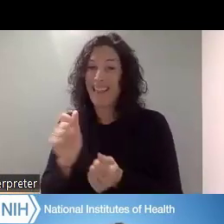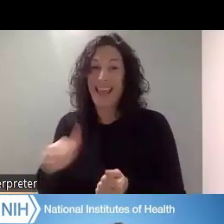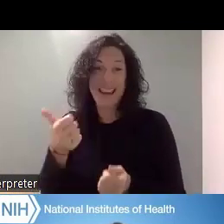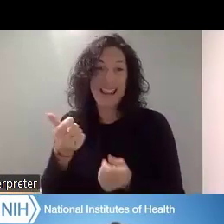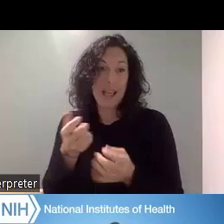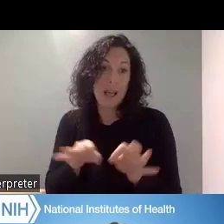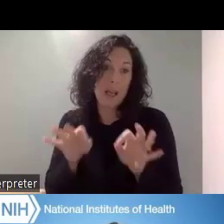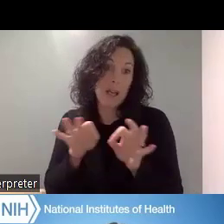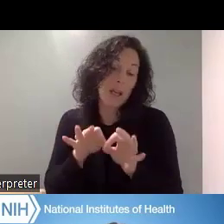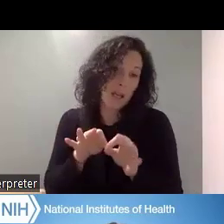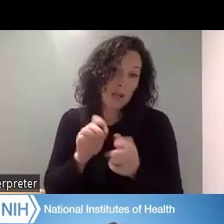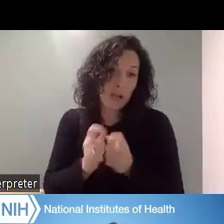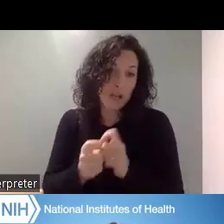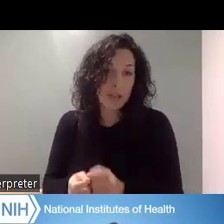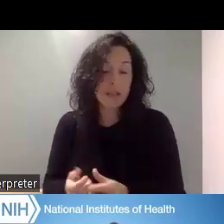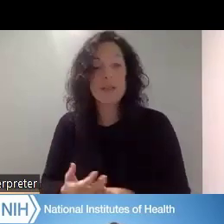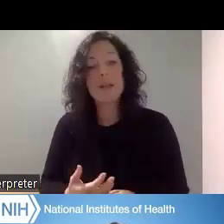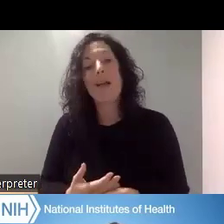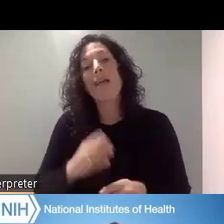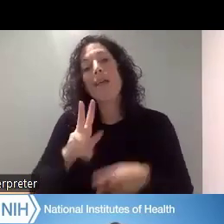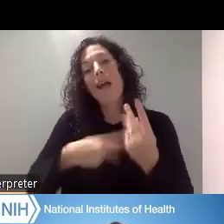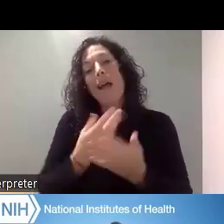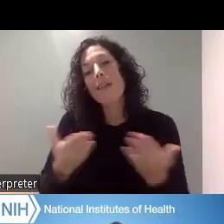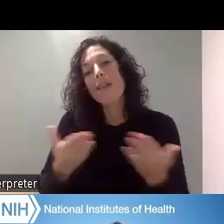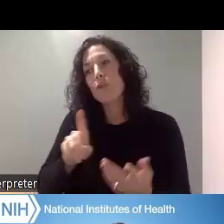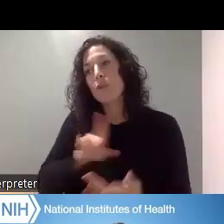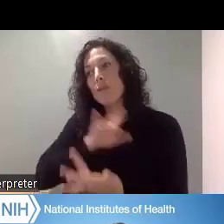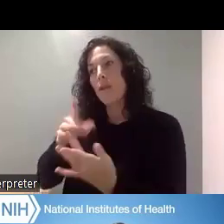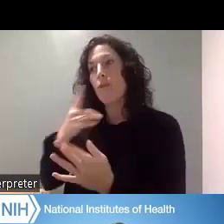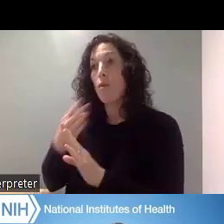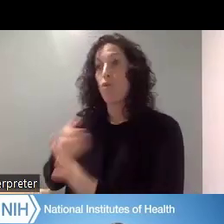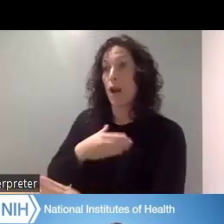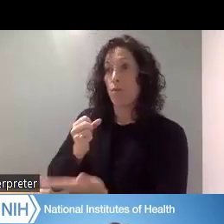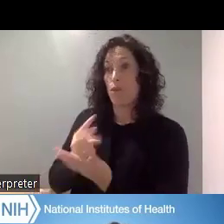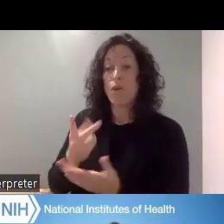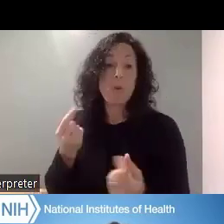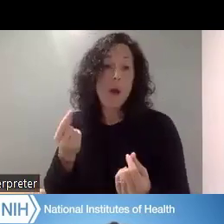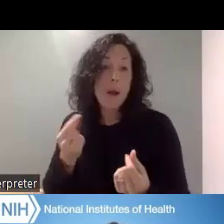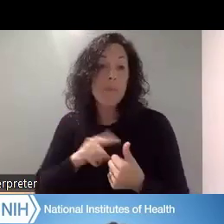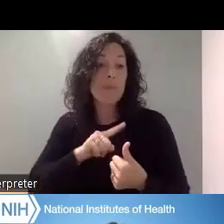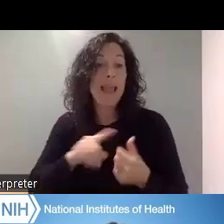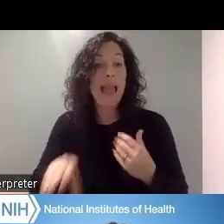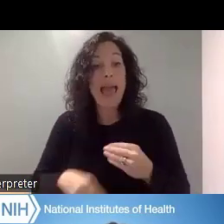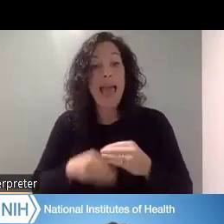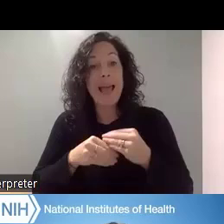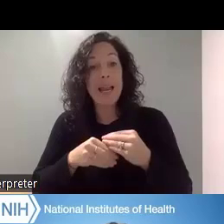And the types of things that you'll need to reach out for prior approval include adding a foreign component